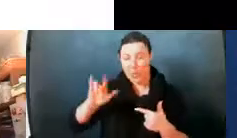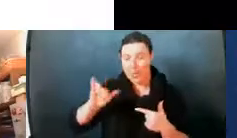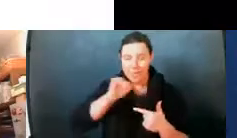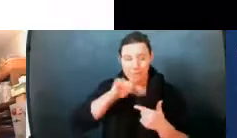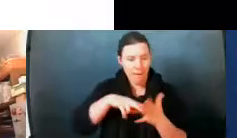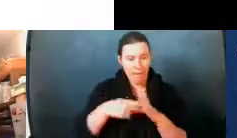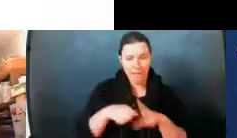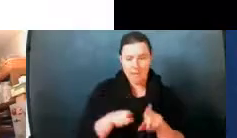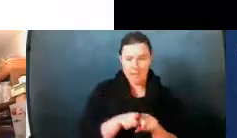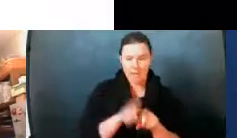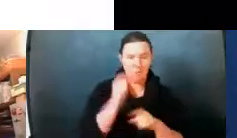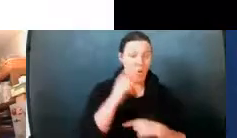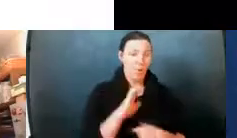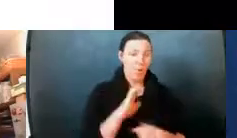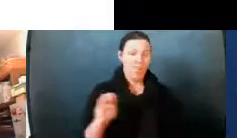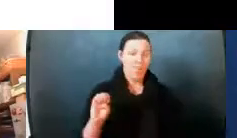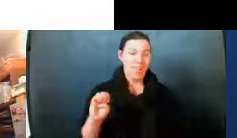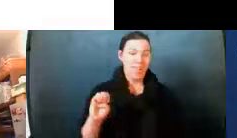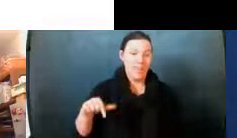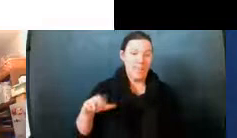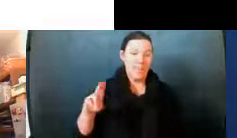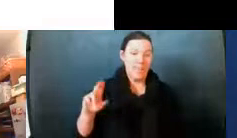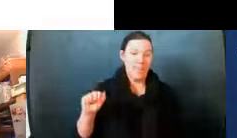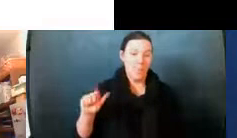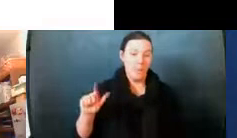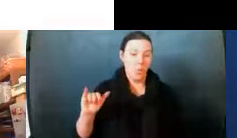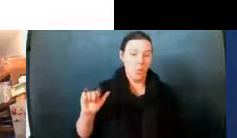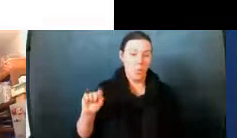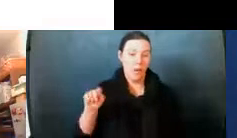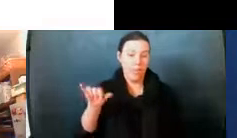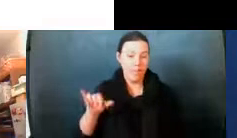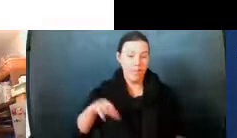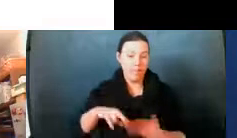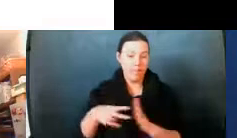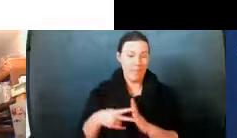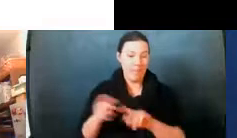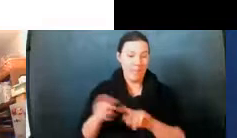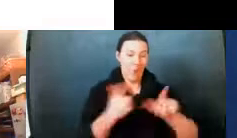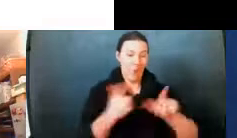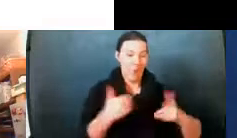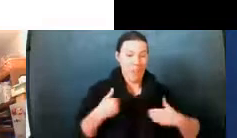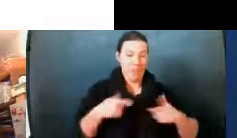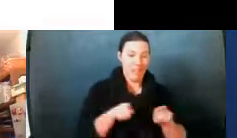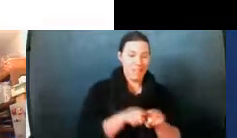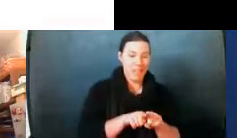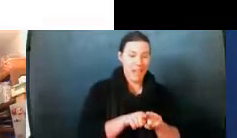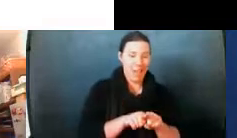while equity gives people the resources they need to obtain the same opportunities.